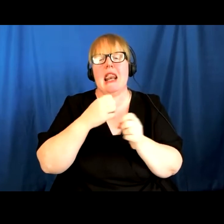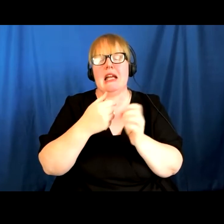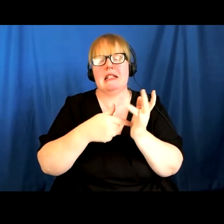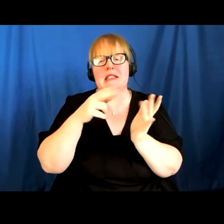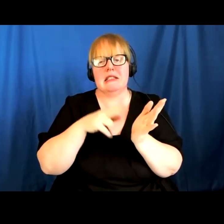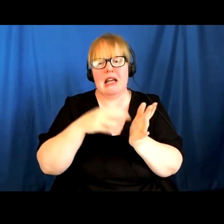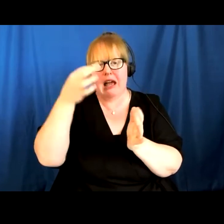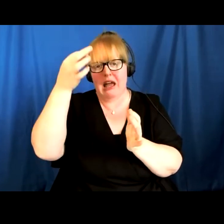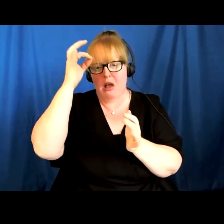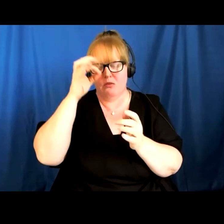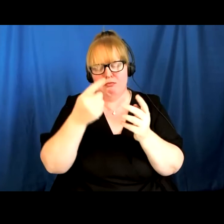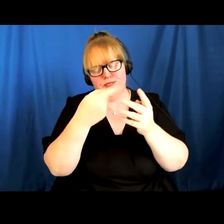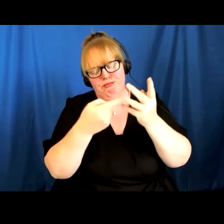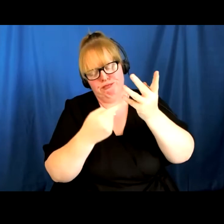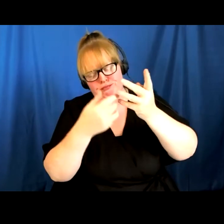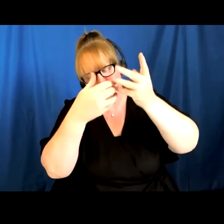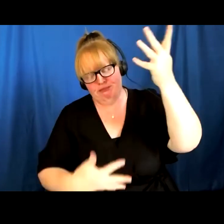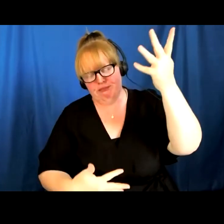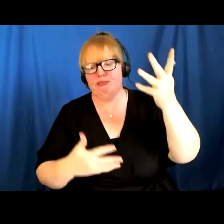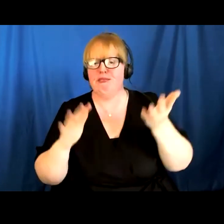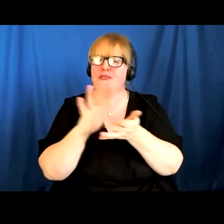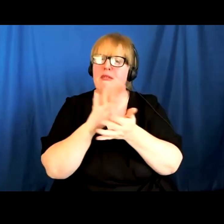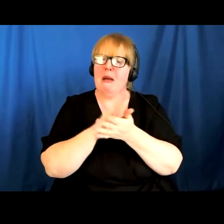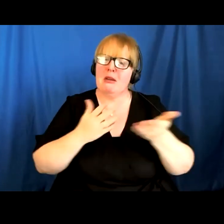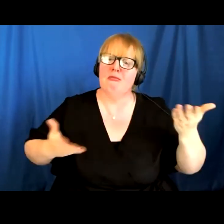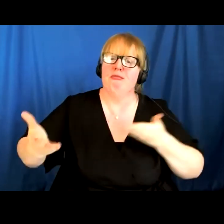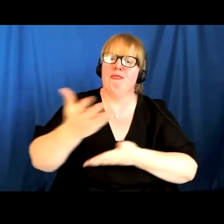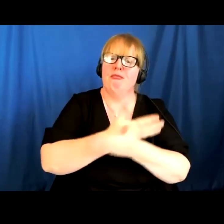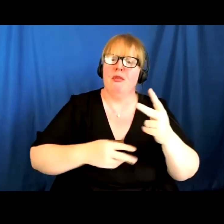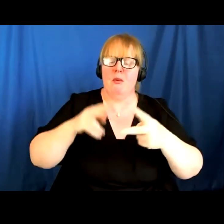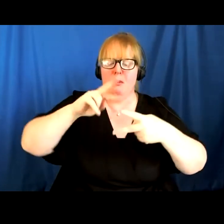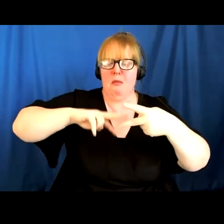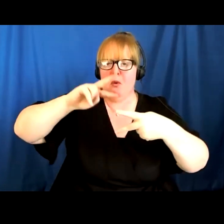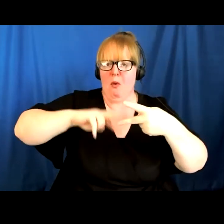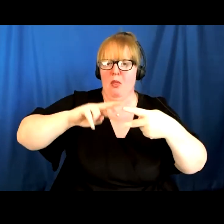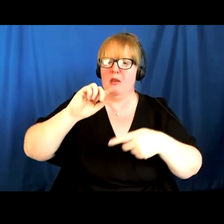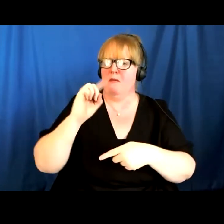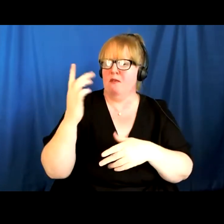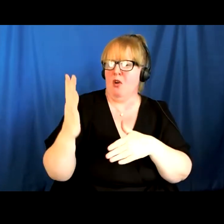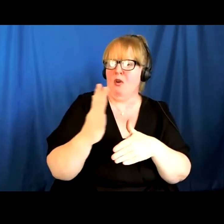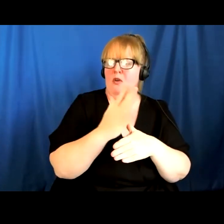happy to be in dialogue with both of them. And first off, we're going to ask Adam to have, to